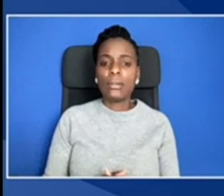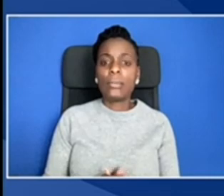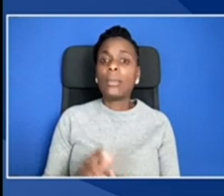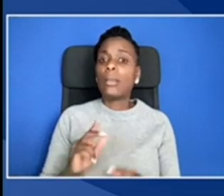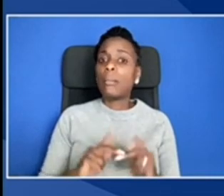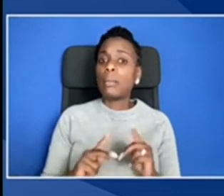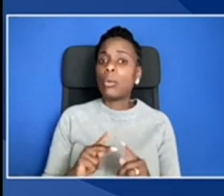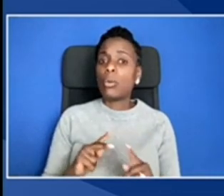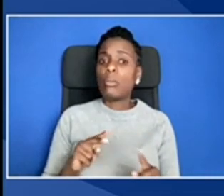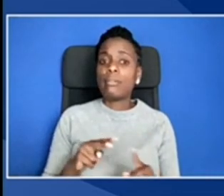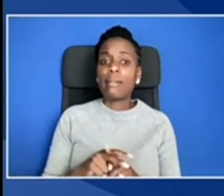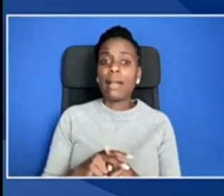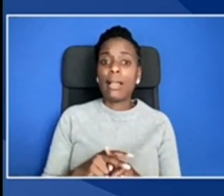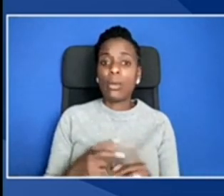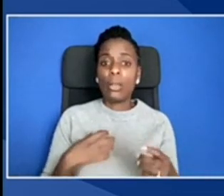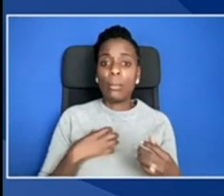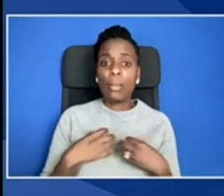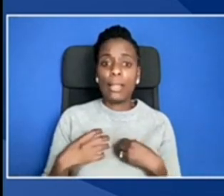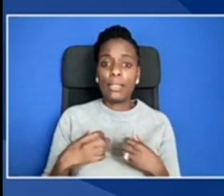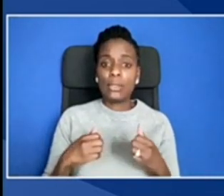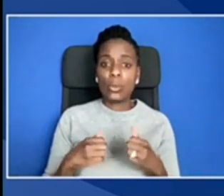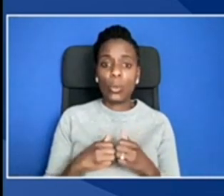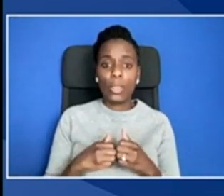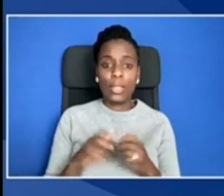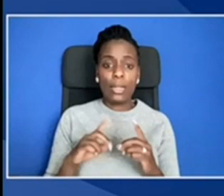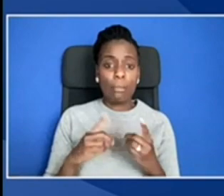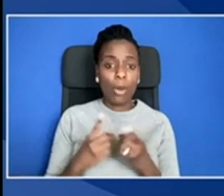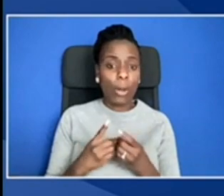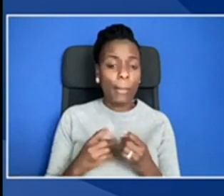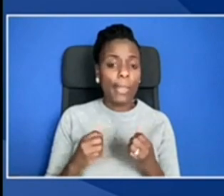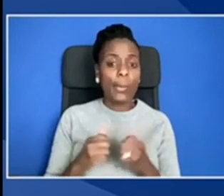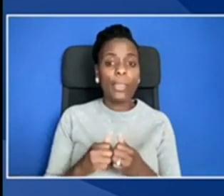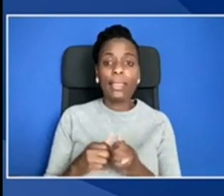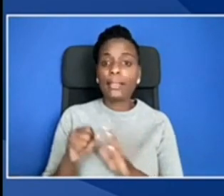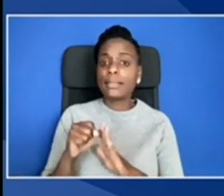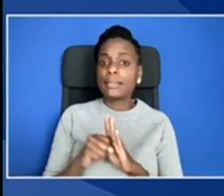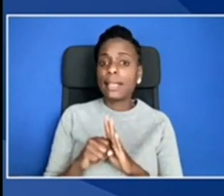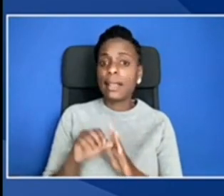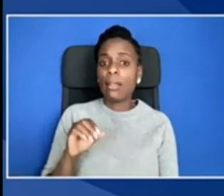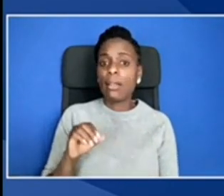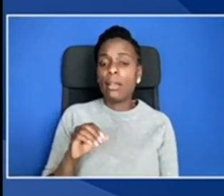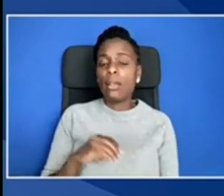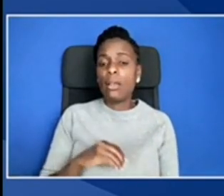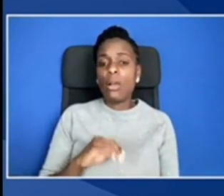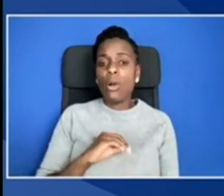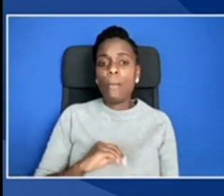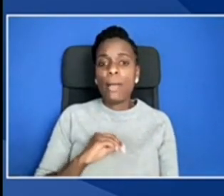with the Department, people who have filed complaints with their state ombuds, who have worked really hard to try to gain